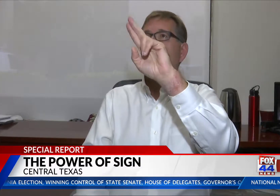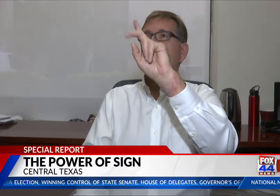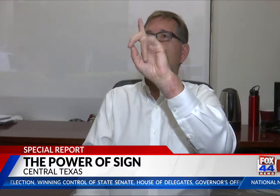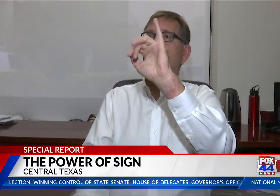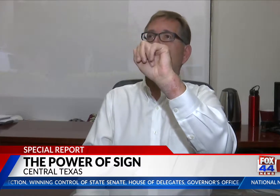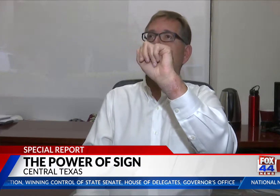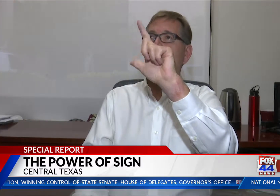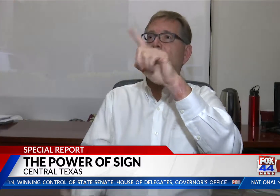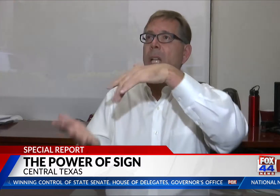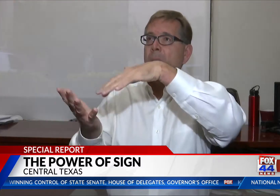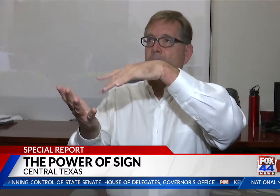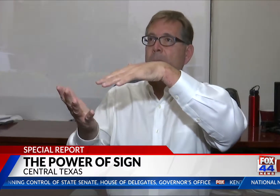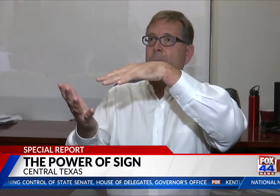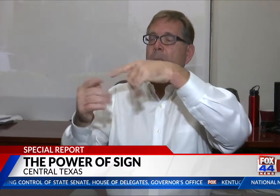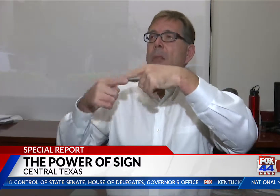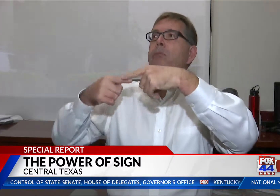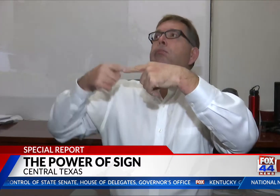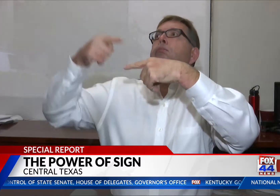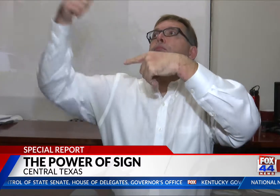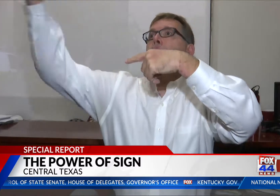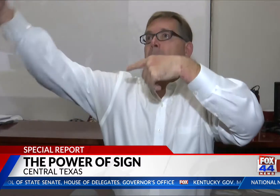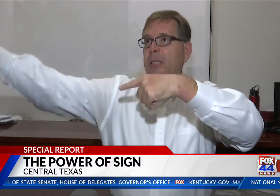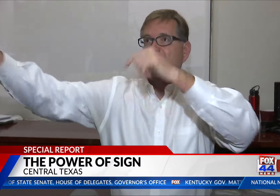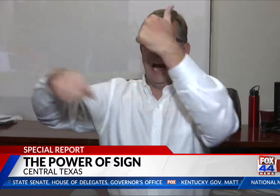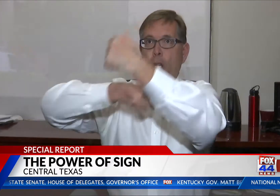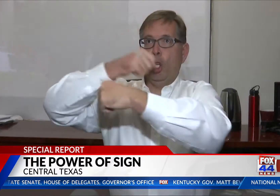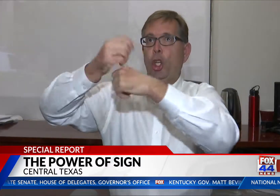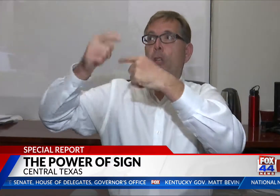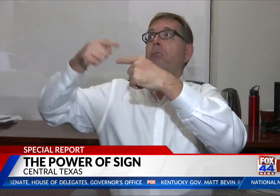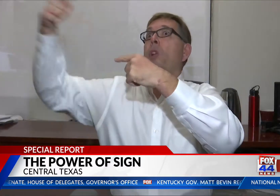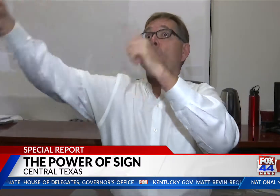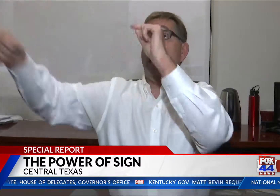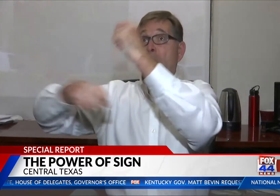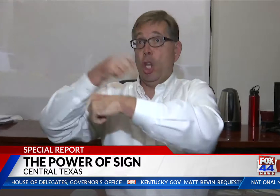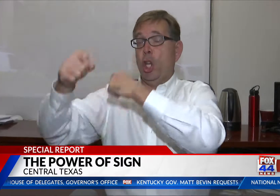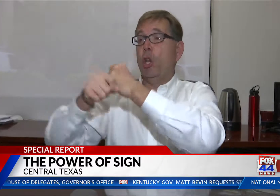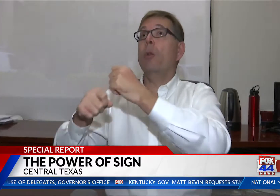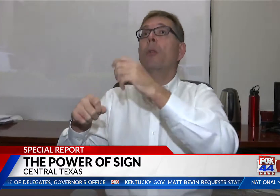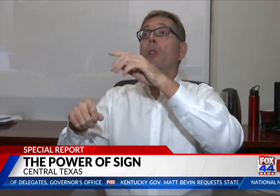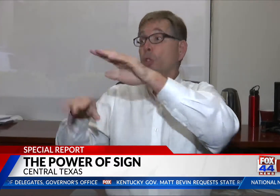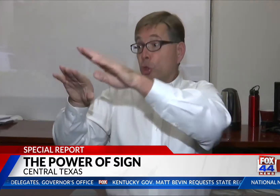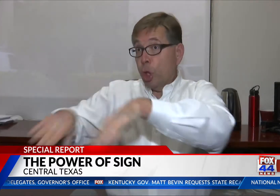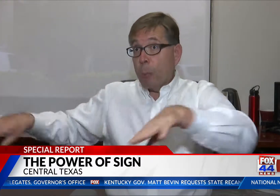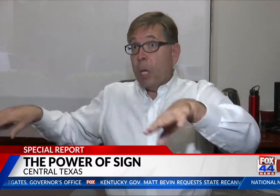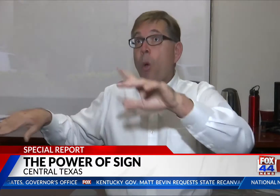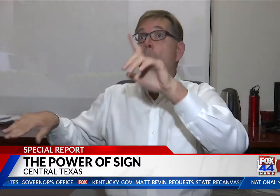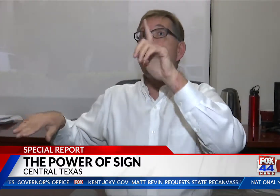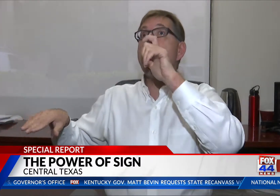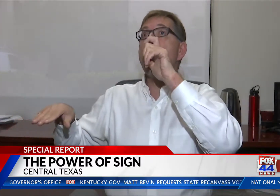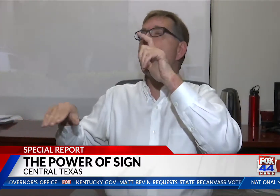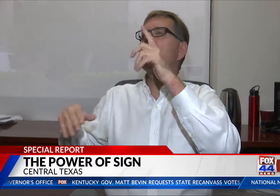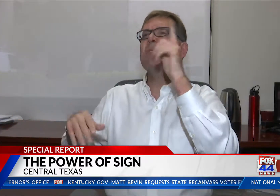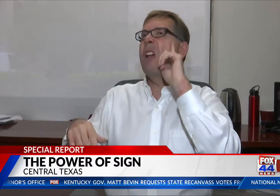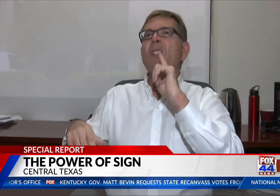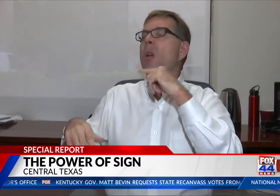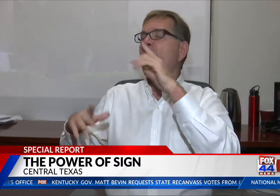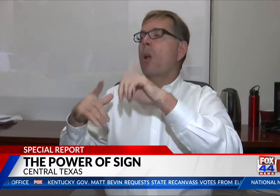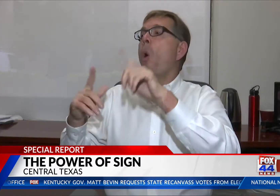it was about a 10 year study I believe or maybe 20 years, these were hearing children and they were from birth to age 5